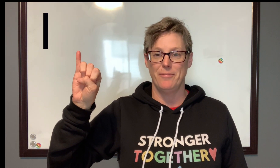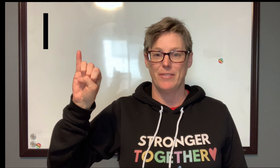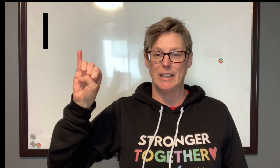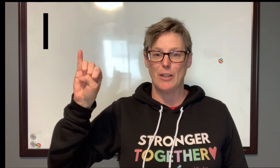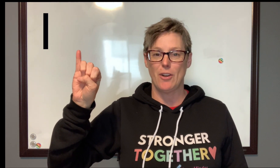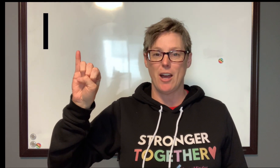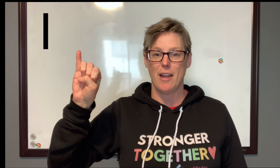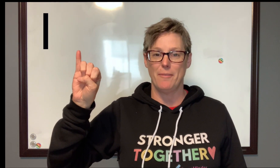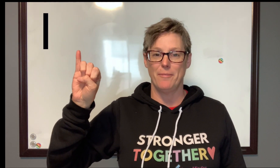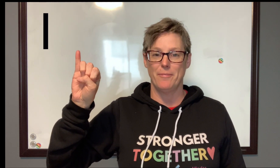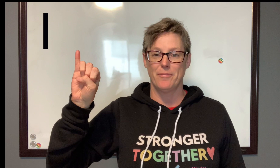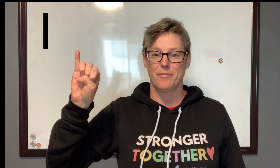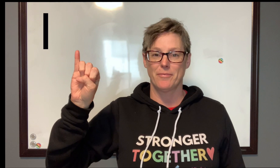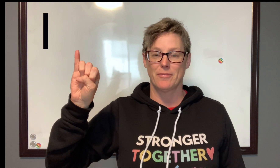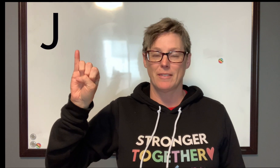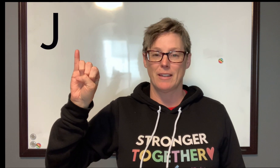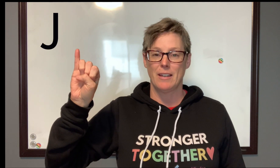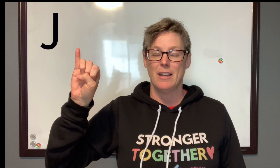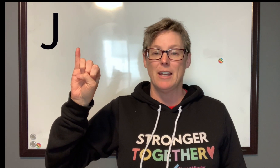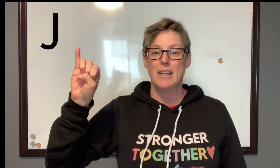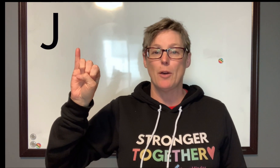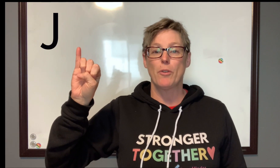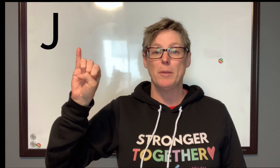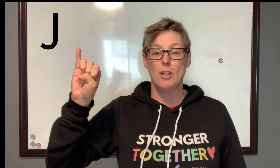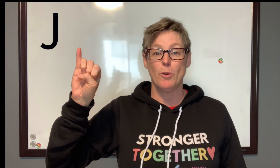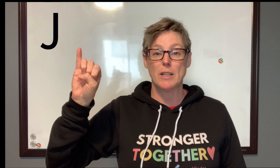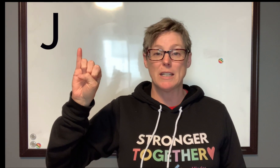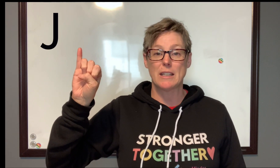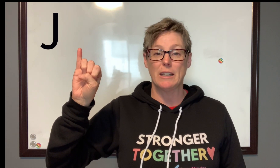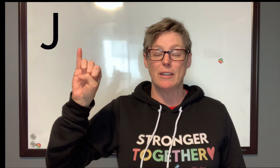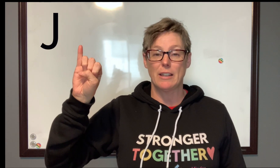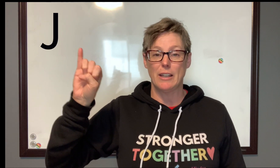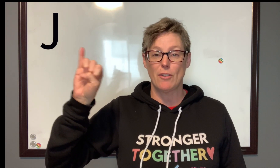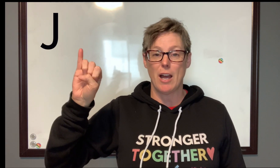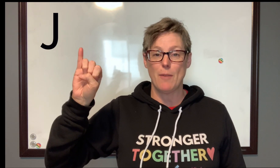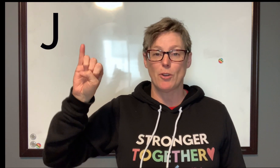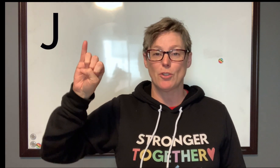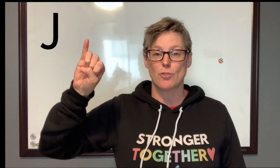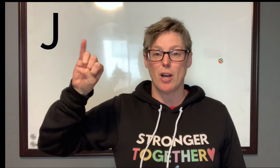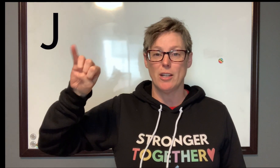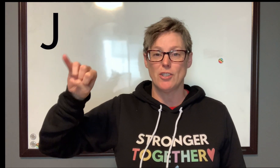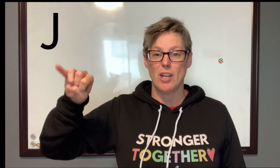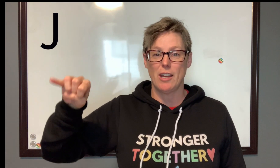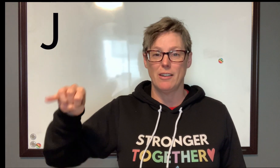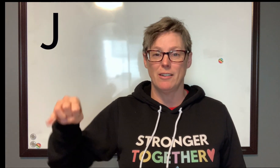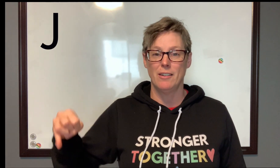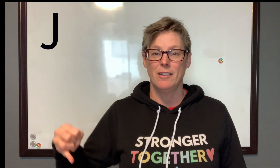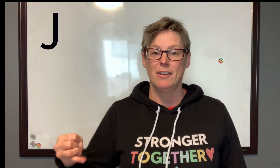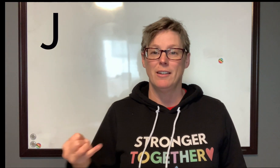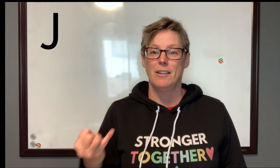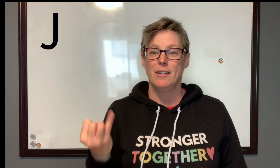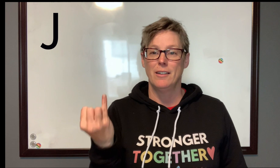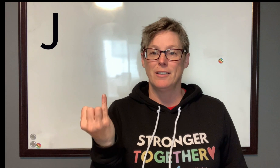the letter i now from here we're going to take the